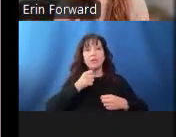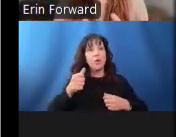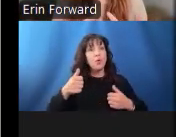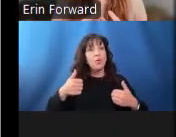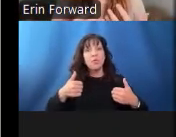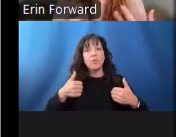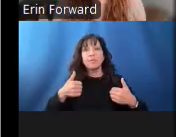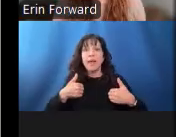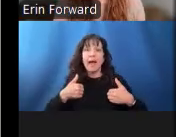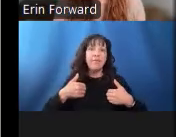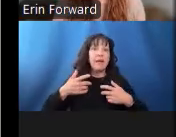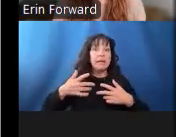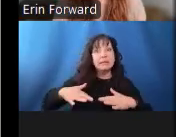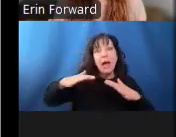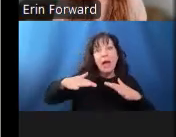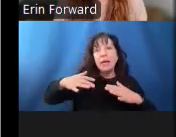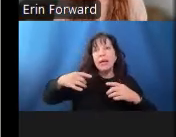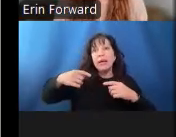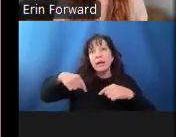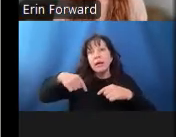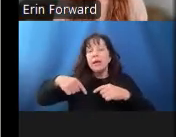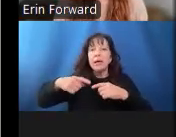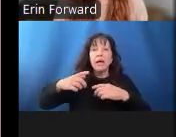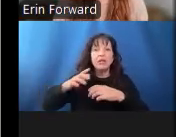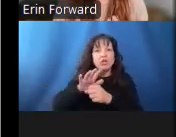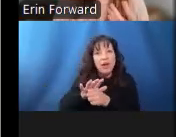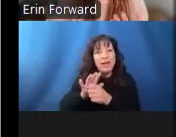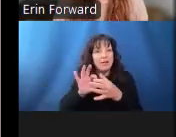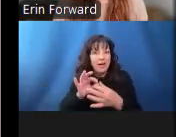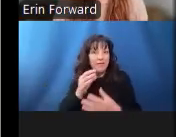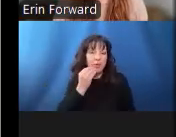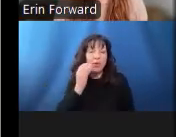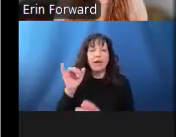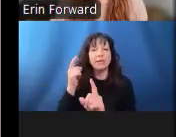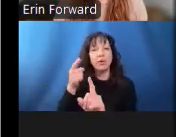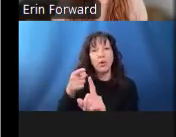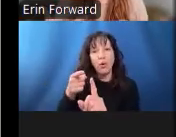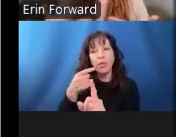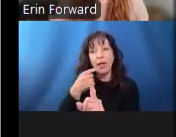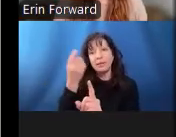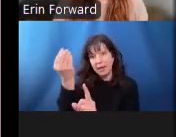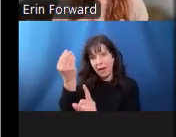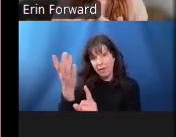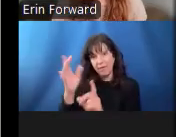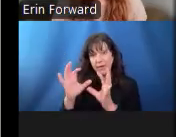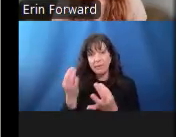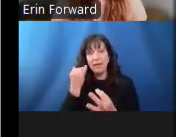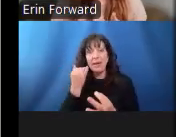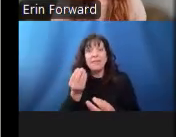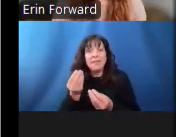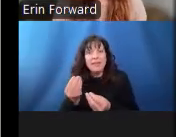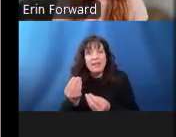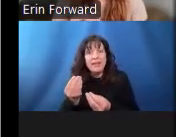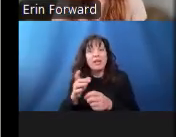anxiety and stress around food, and that's really the goal. What I say to families is, if feeding is stressful for you or your